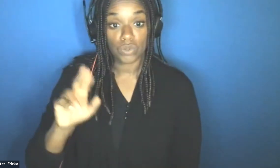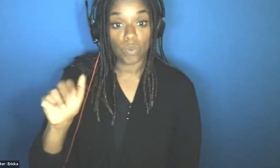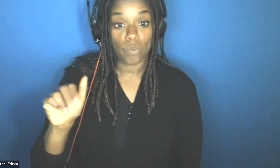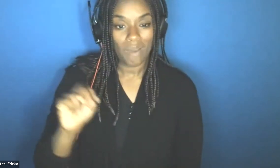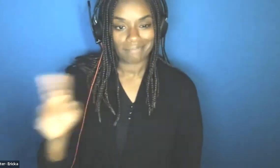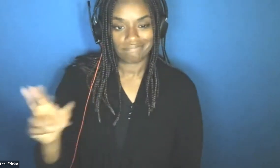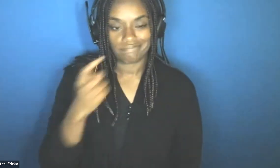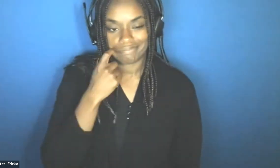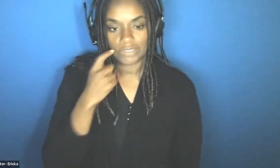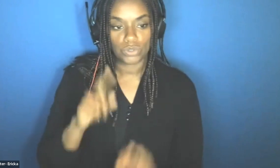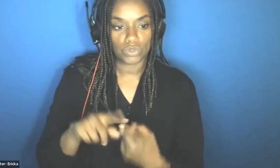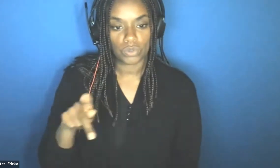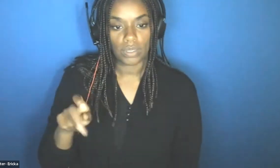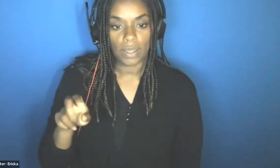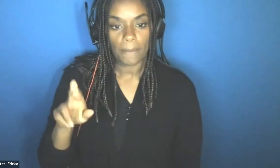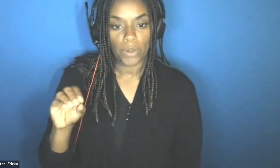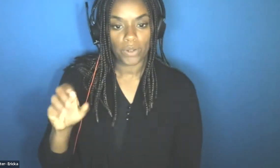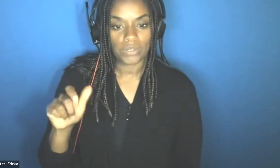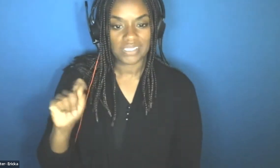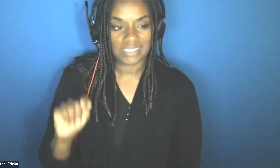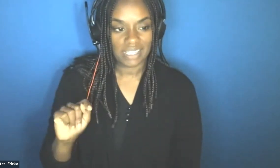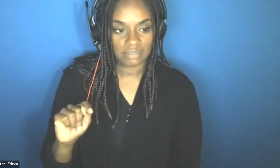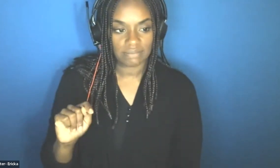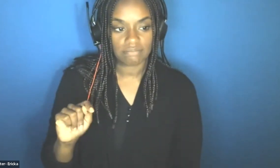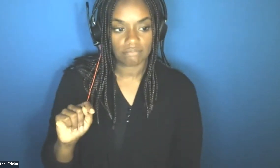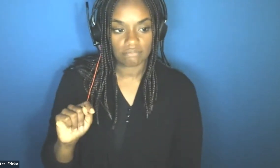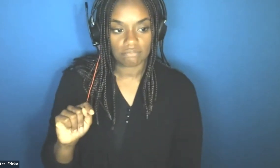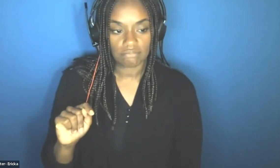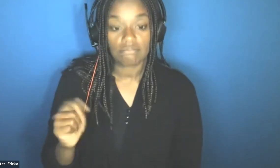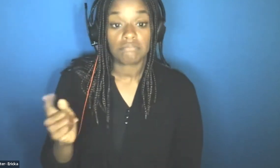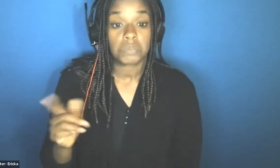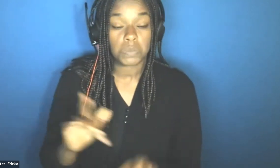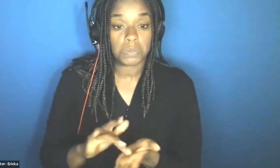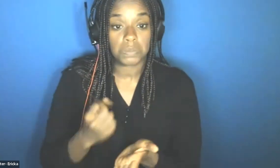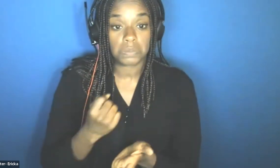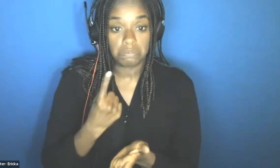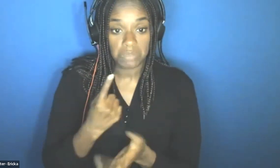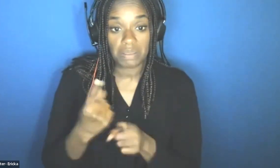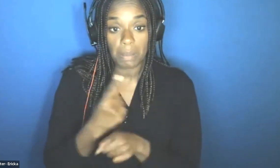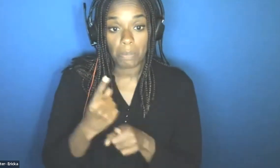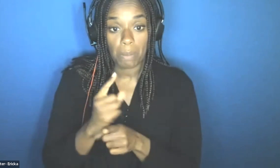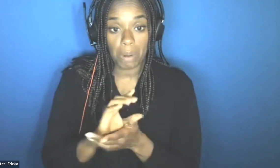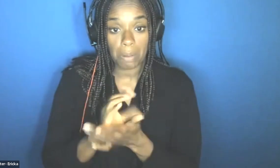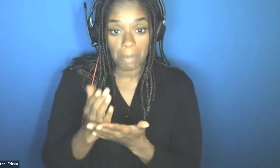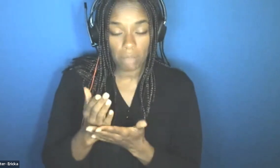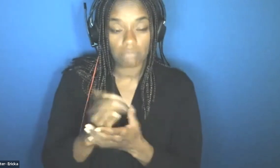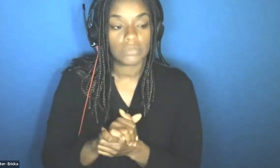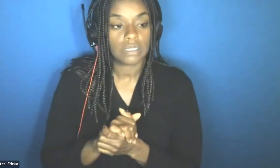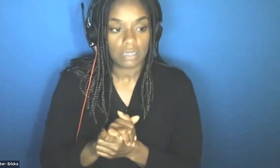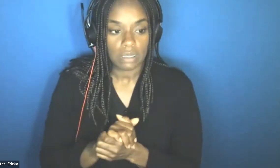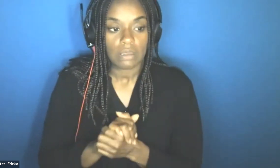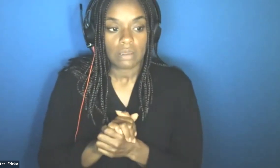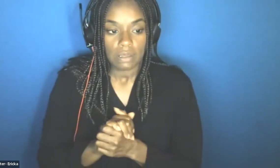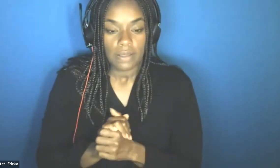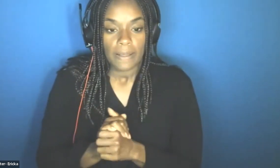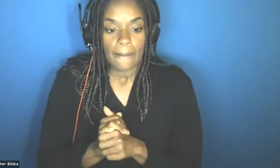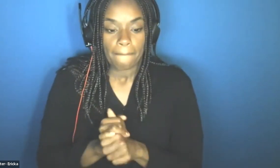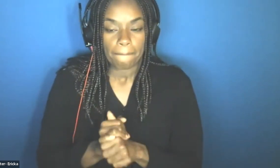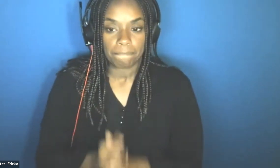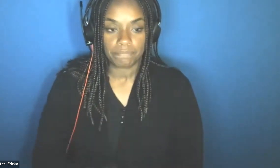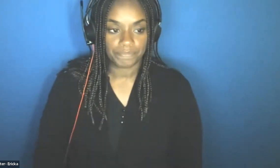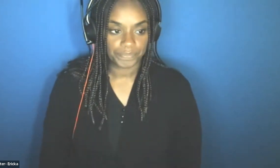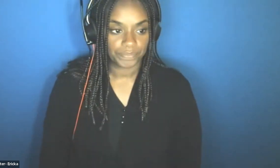So here's Juan.